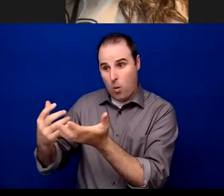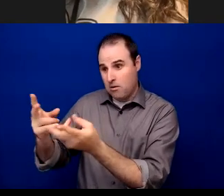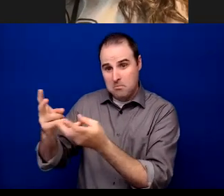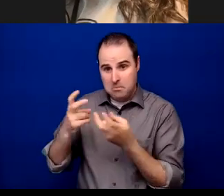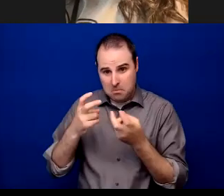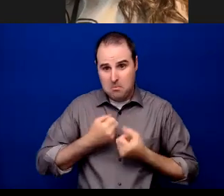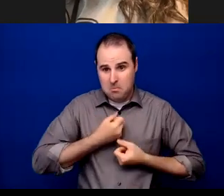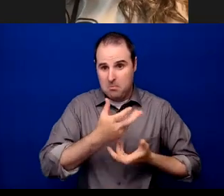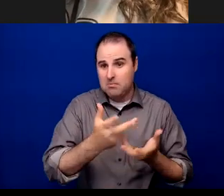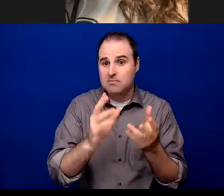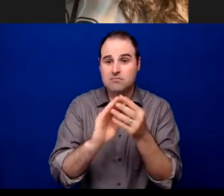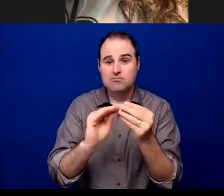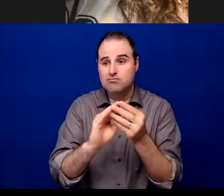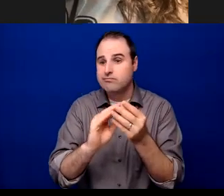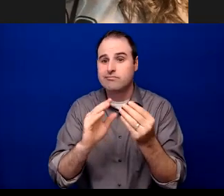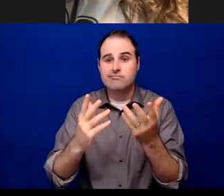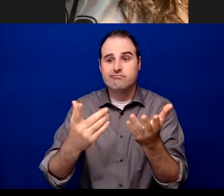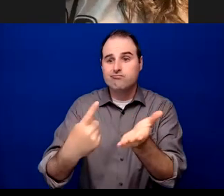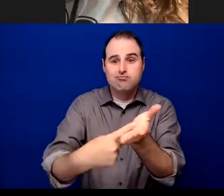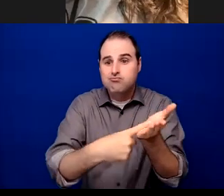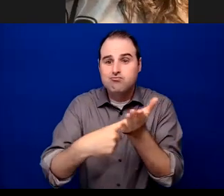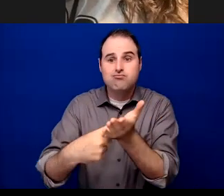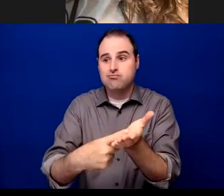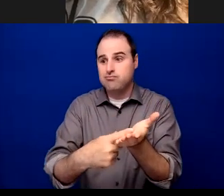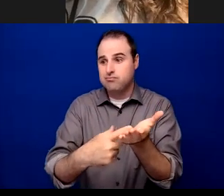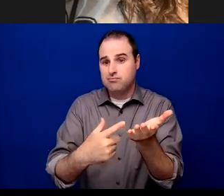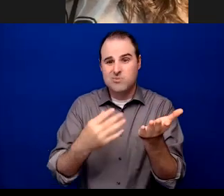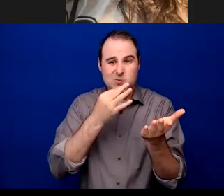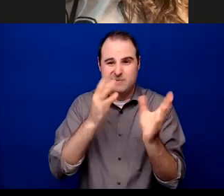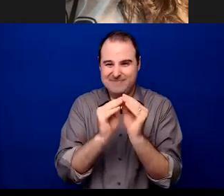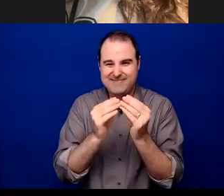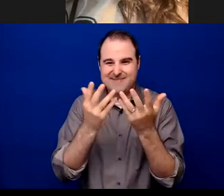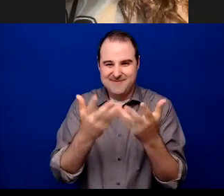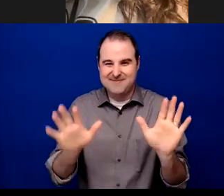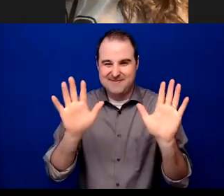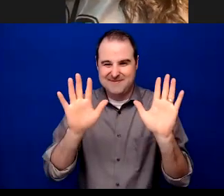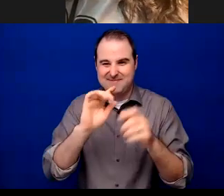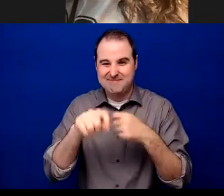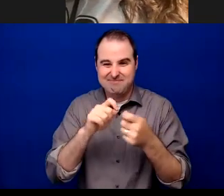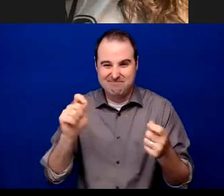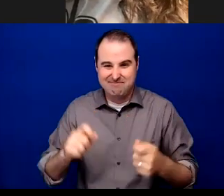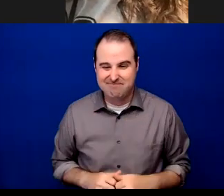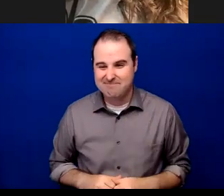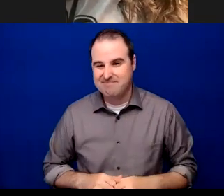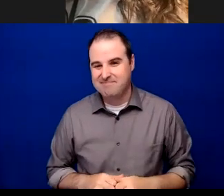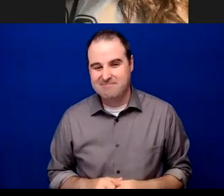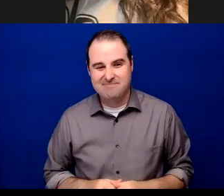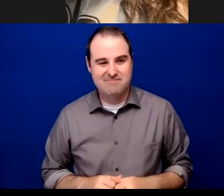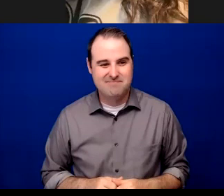to add to this conversation before we wrap up, the